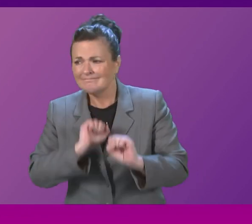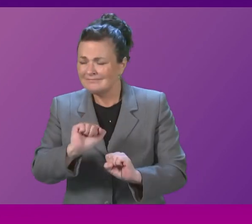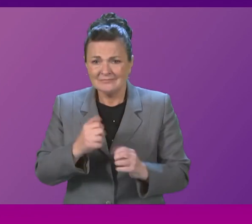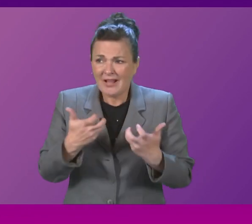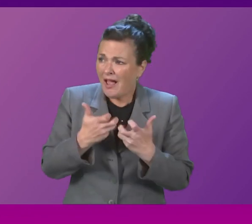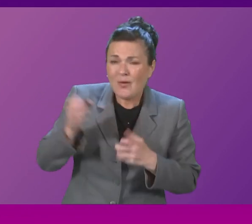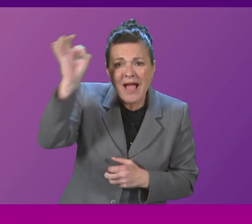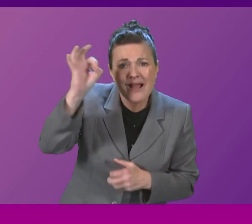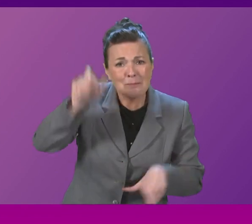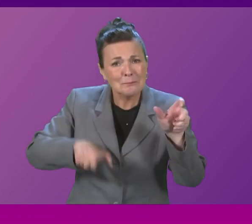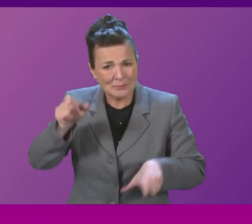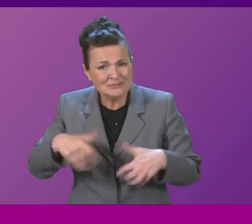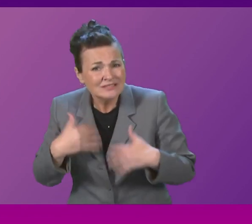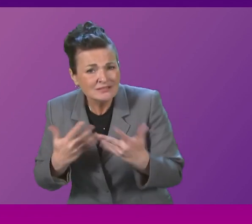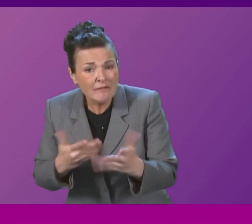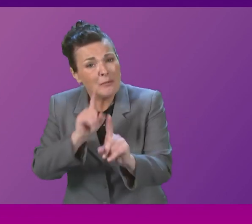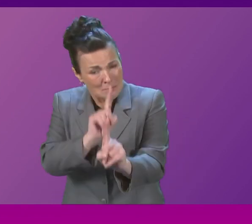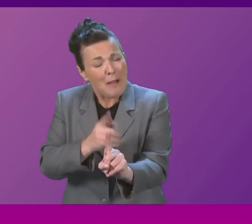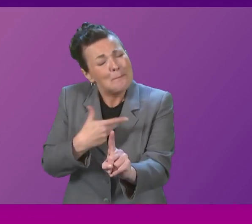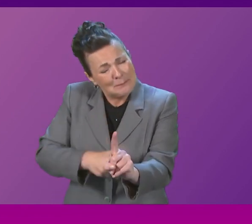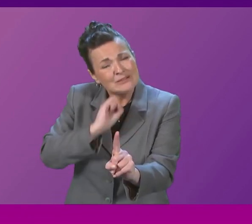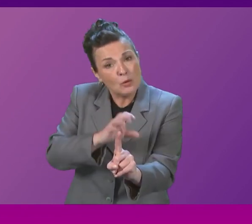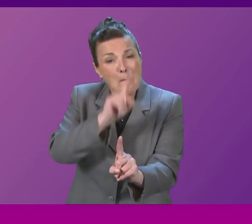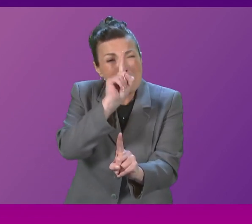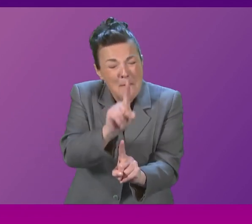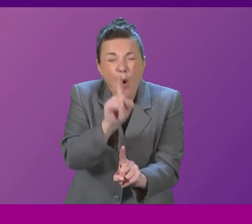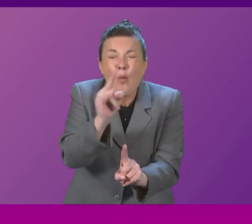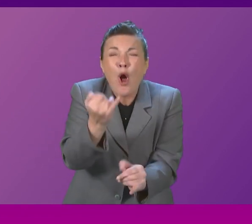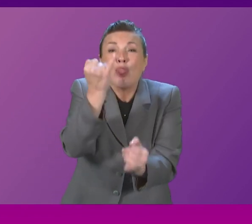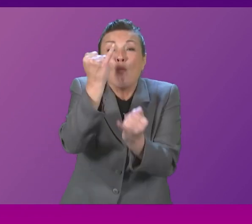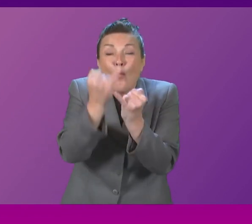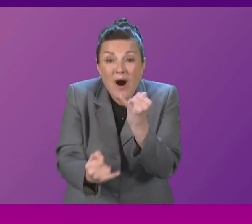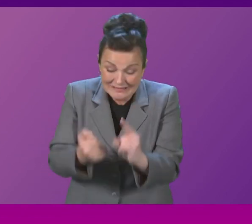but what is having a significant impact on the lives and the livelihoods of people across